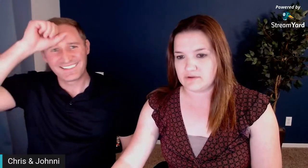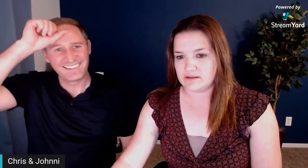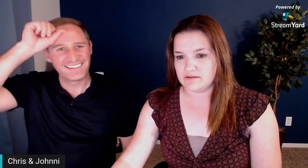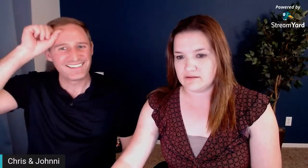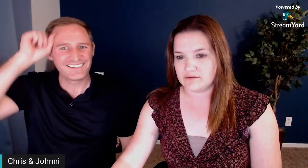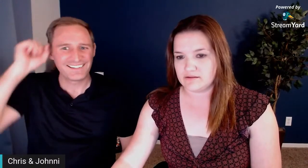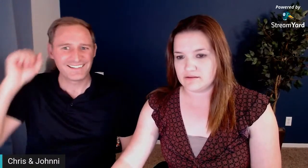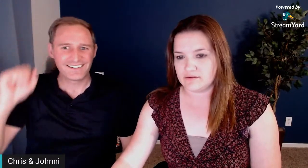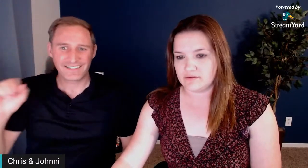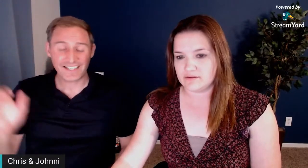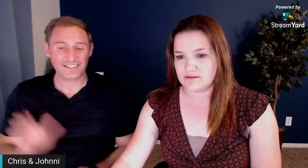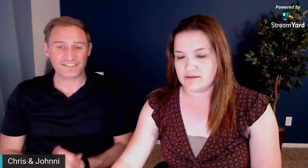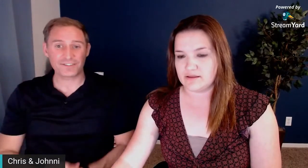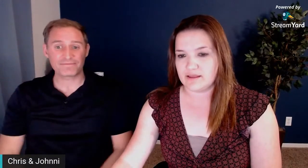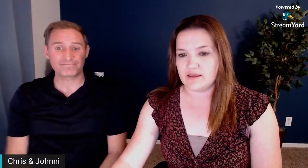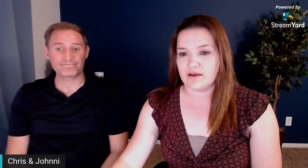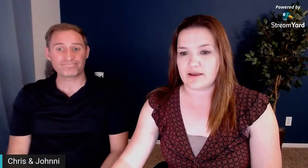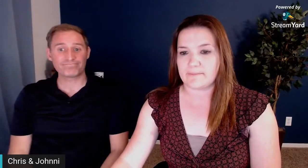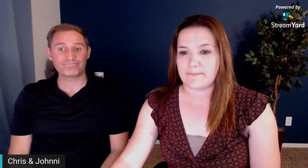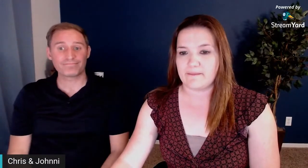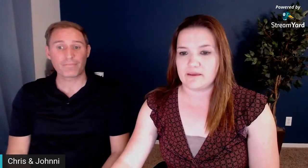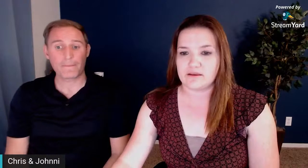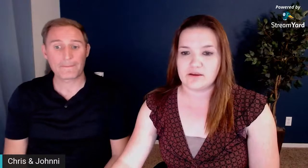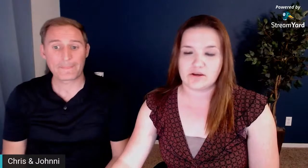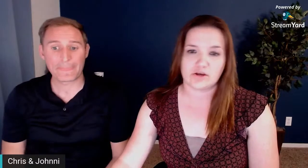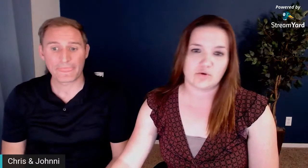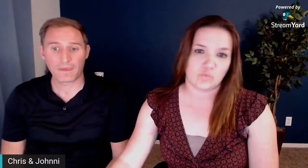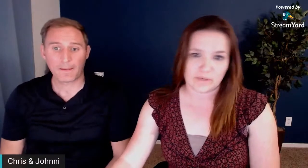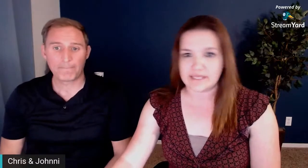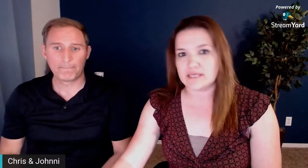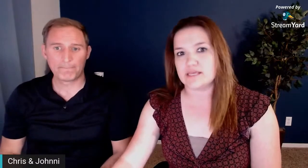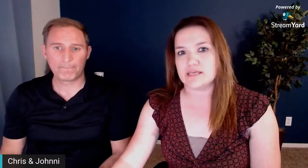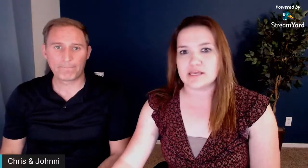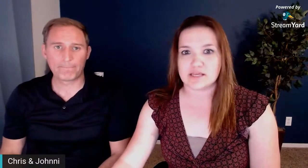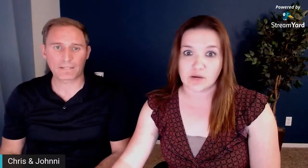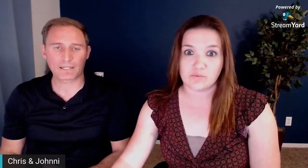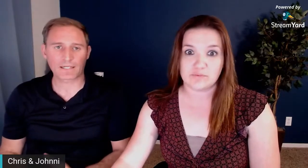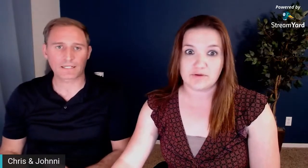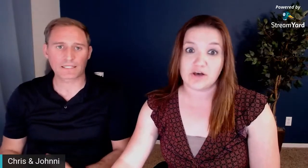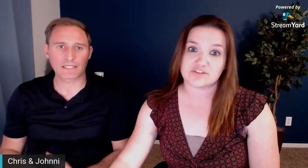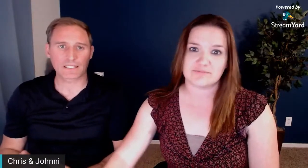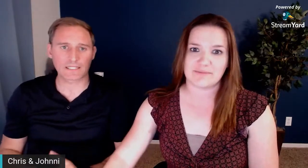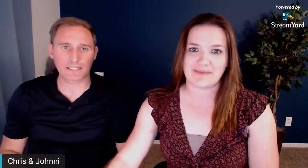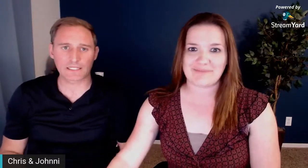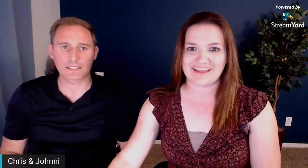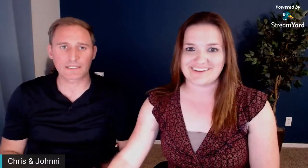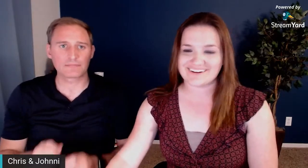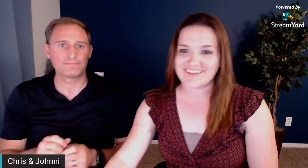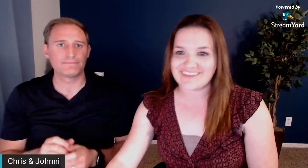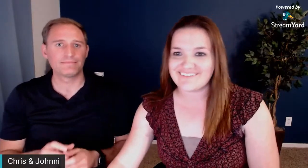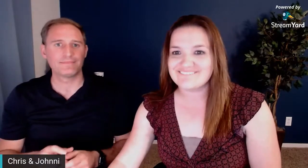ready yeah let's do it okay here we go also my batman nerd coming up